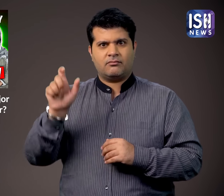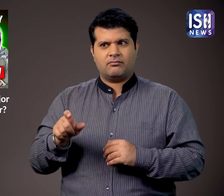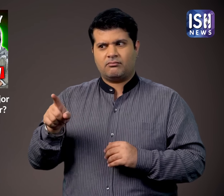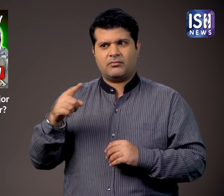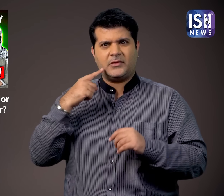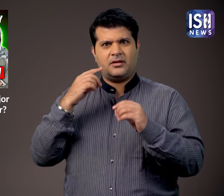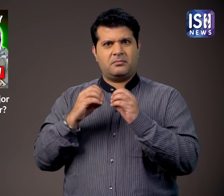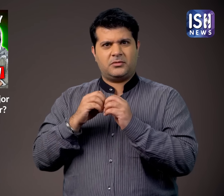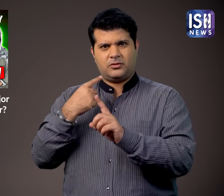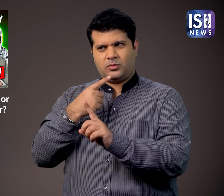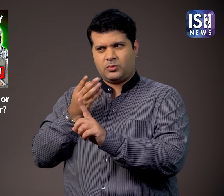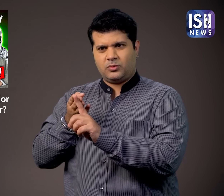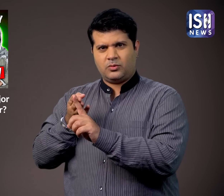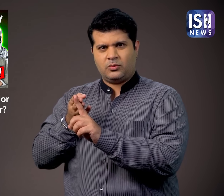Who was Iftikhar Bhatt?